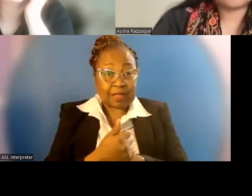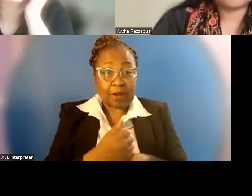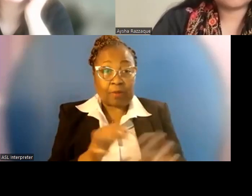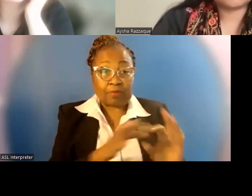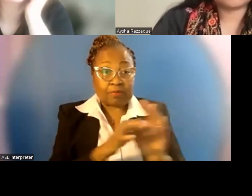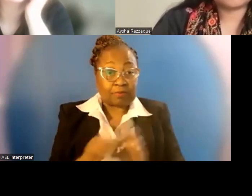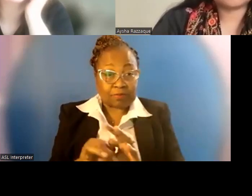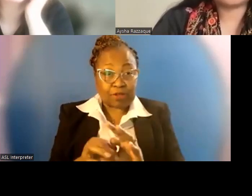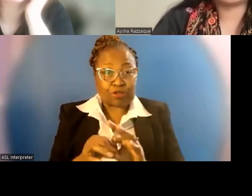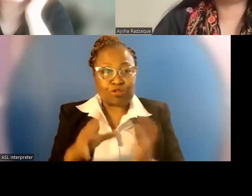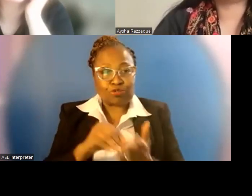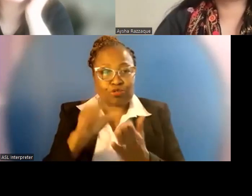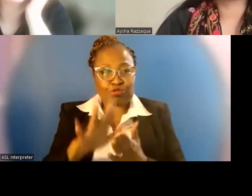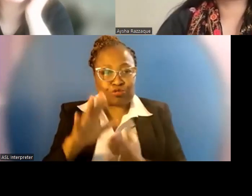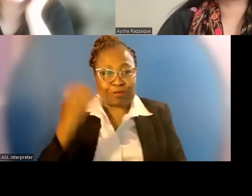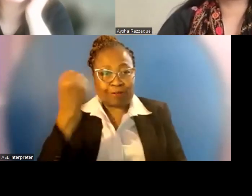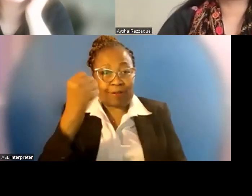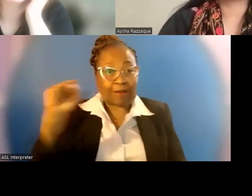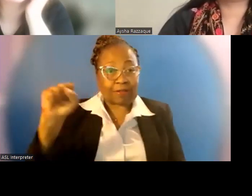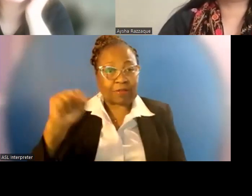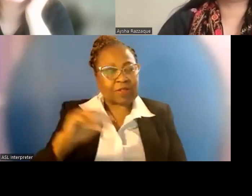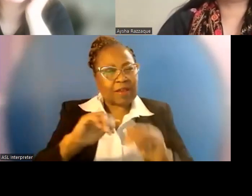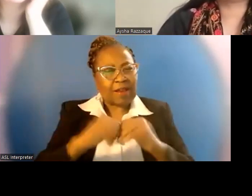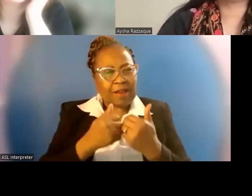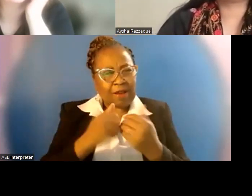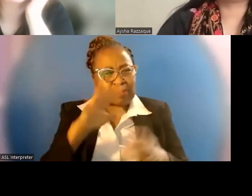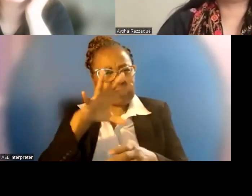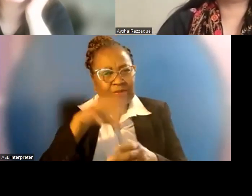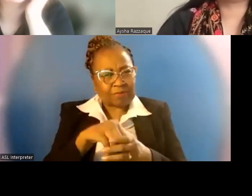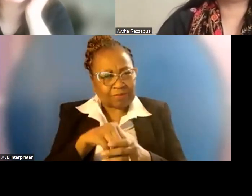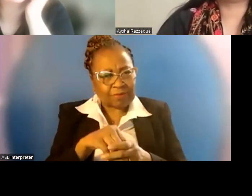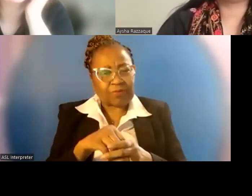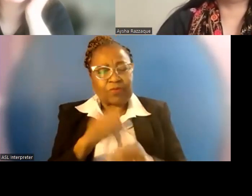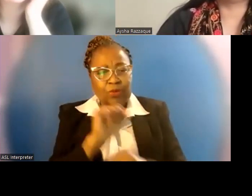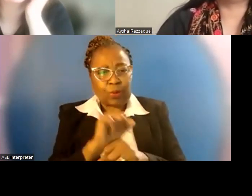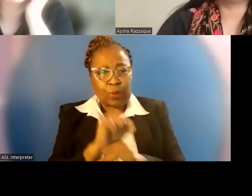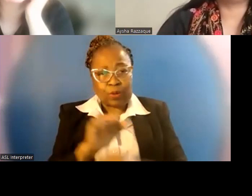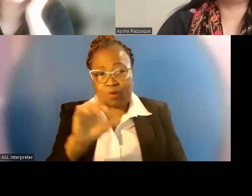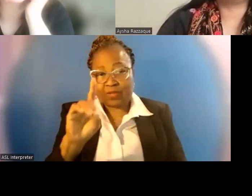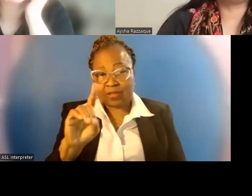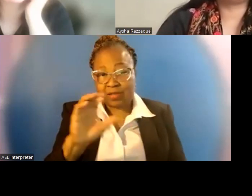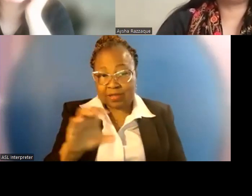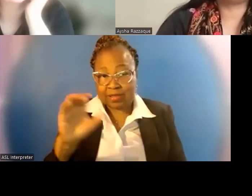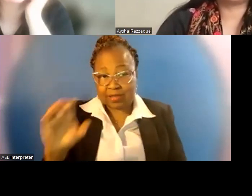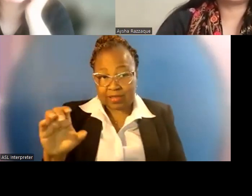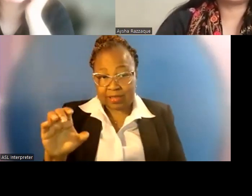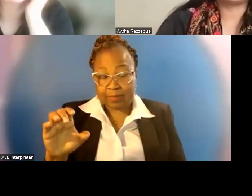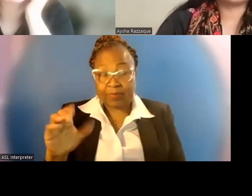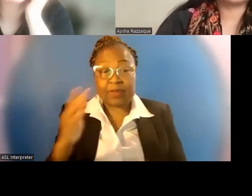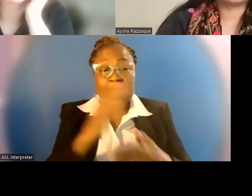How are students engaged and centered in the work of a DCC? And then at the end of the time together,